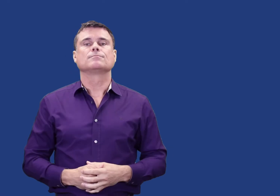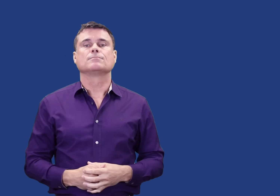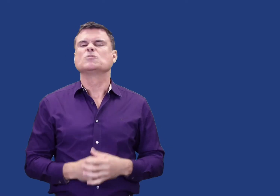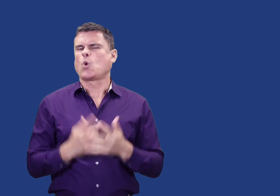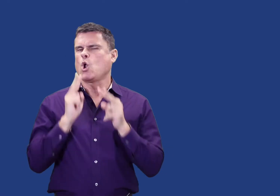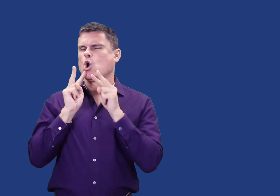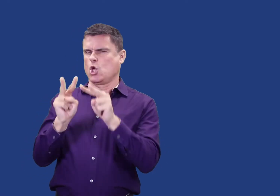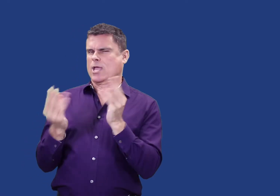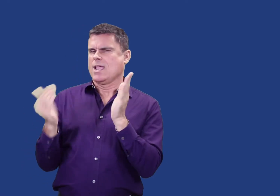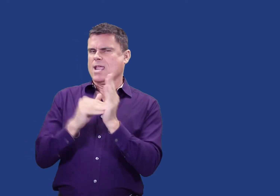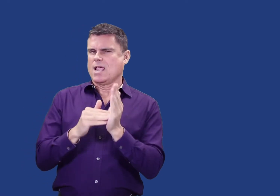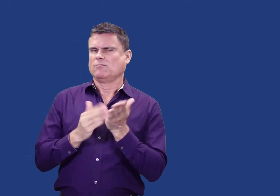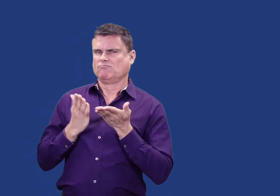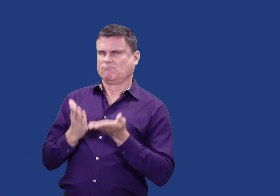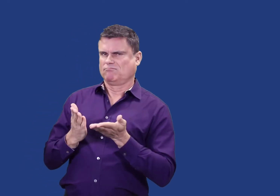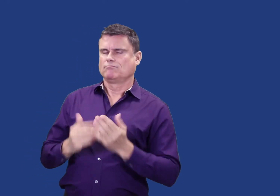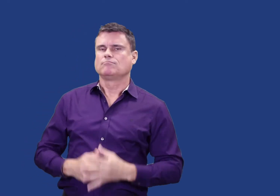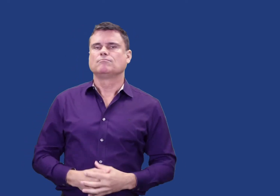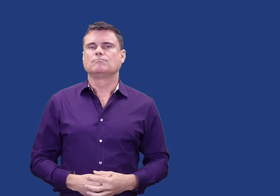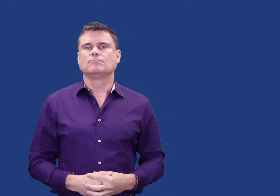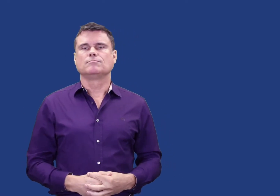NOW, LET'S TAKE ANOTHER LOOK AT THE DESIGN.